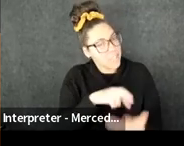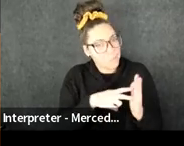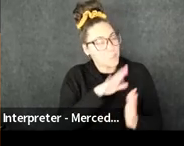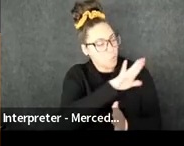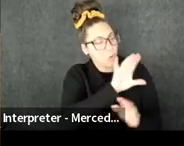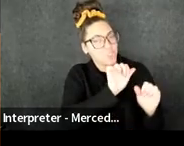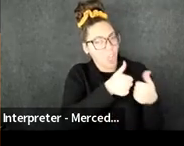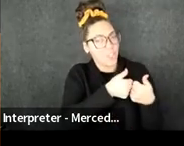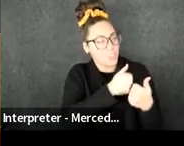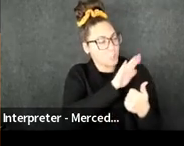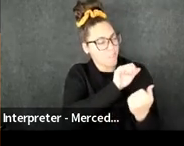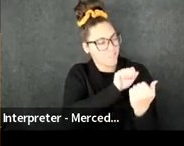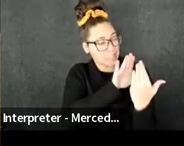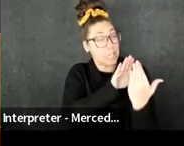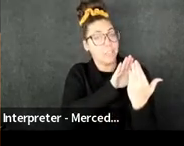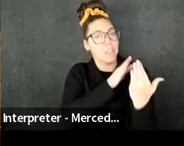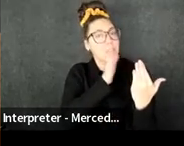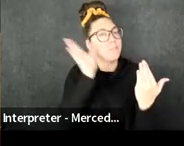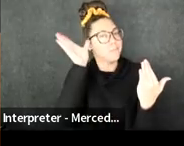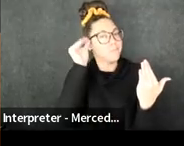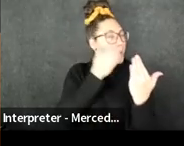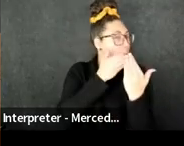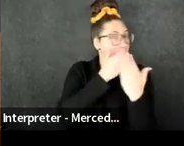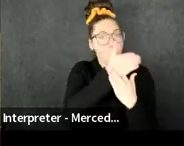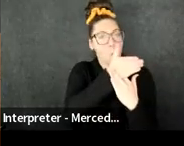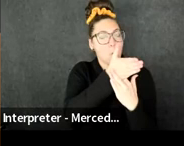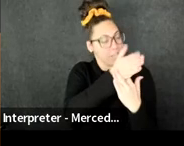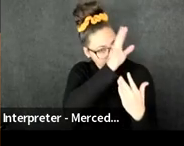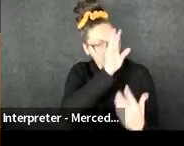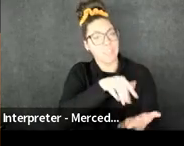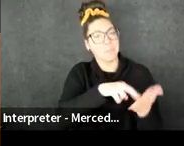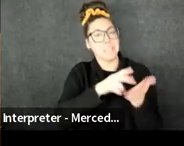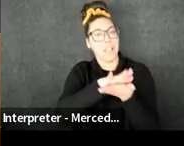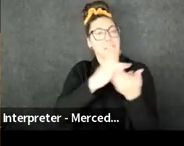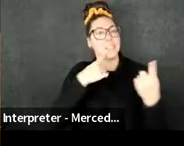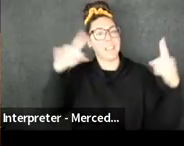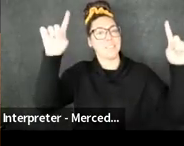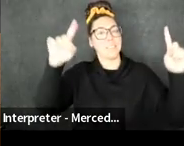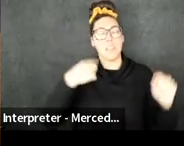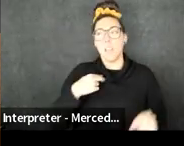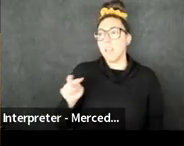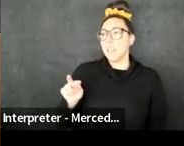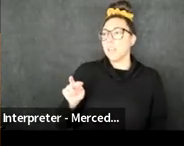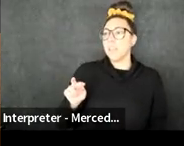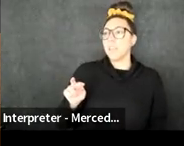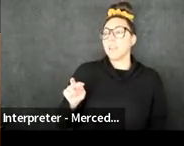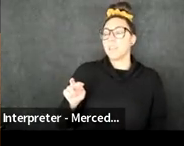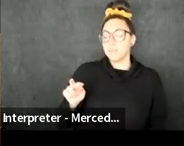Despite everything else that's going on in your world and extreme that's you. That's right.